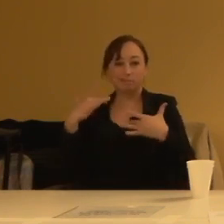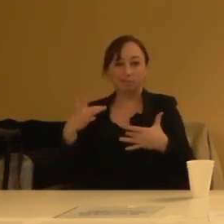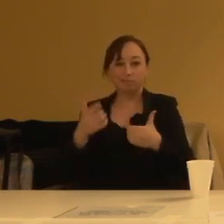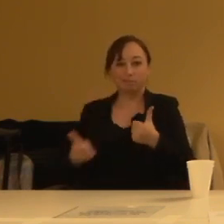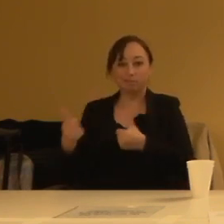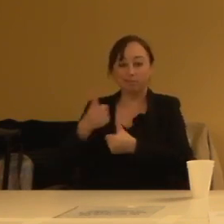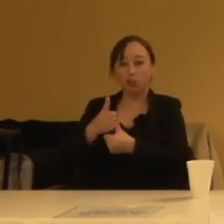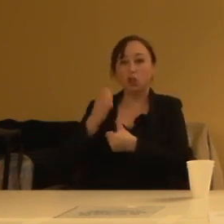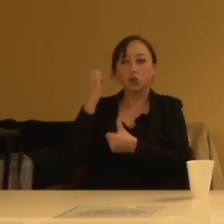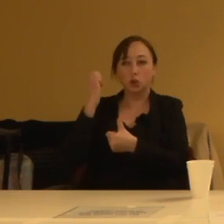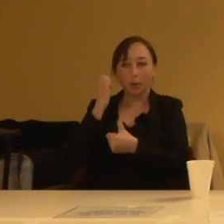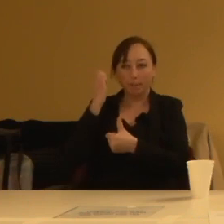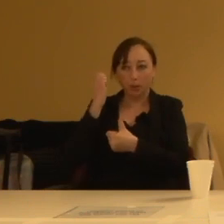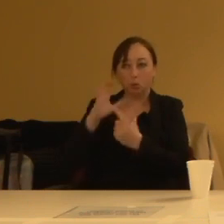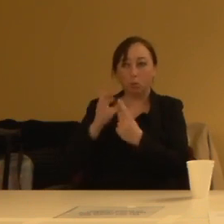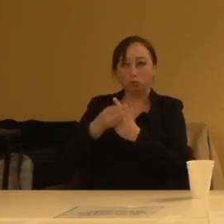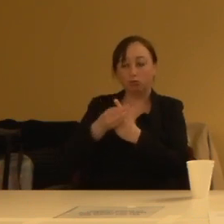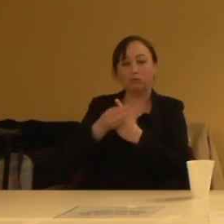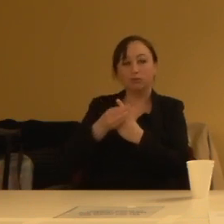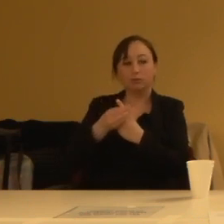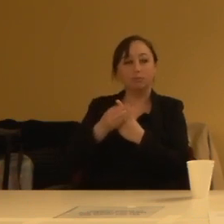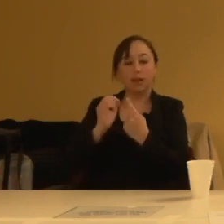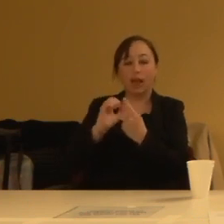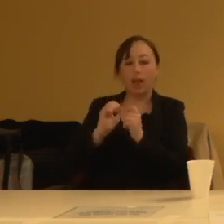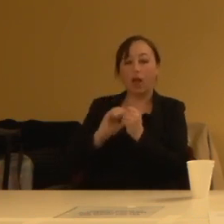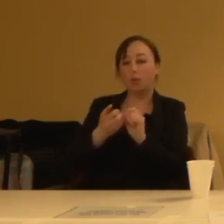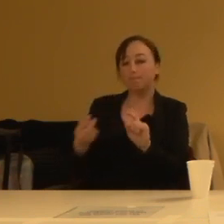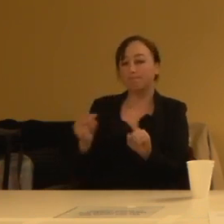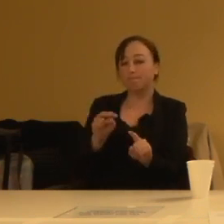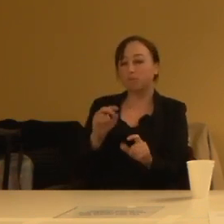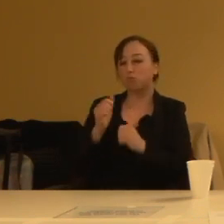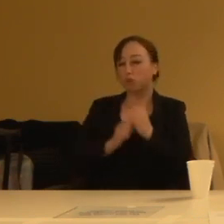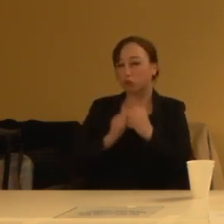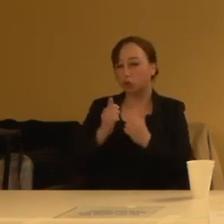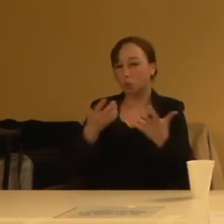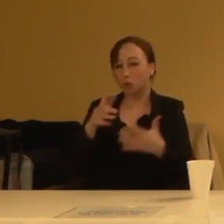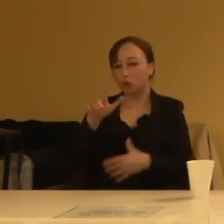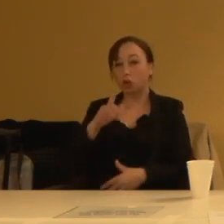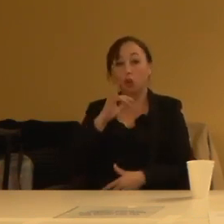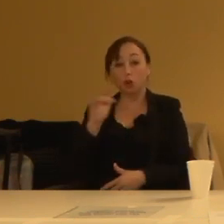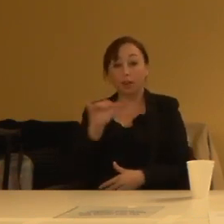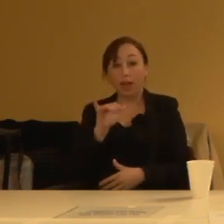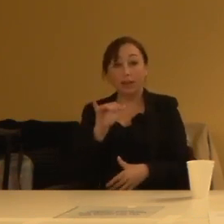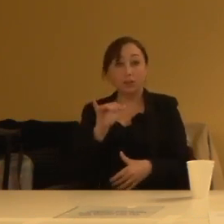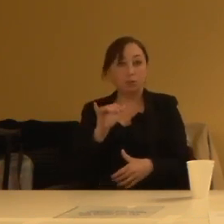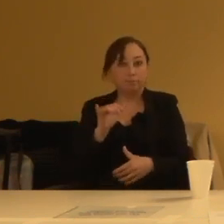terms of how we think about structure and what they should be. And so let's get out of that